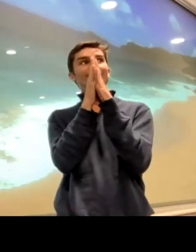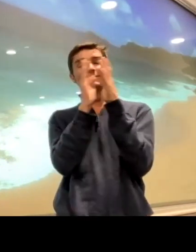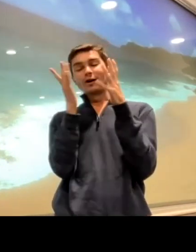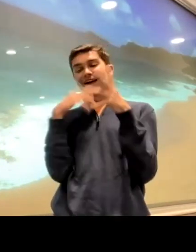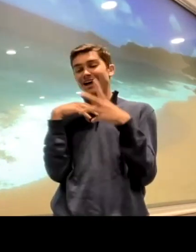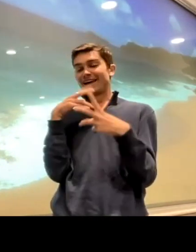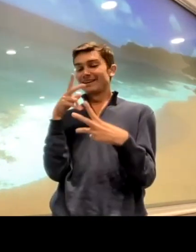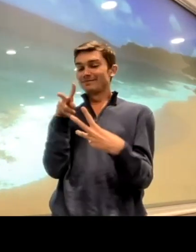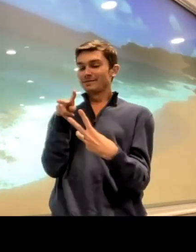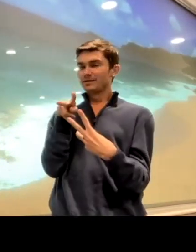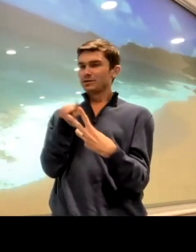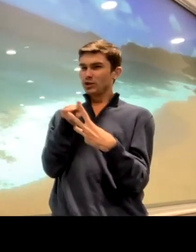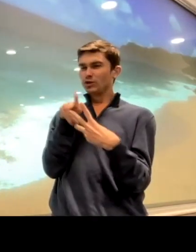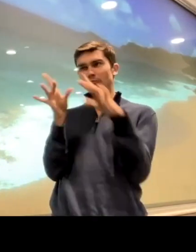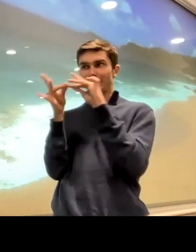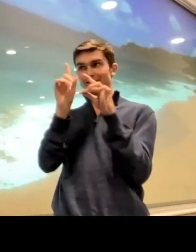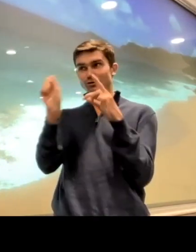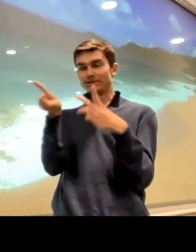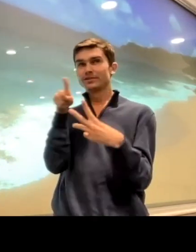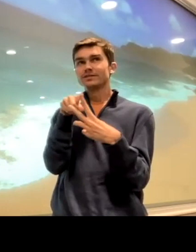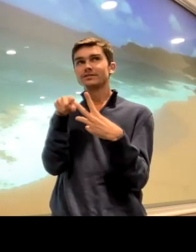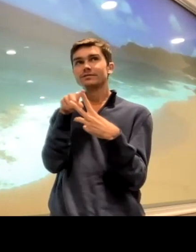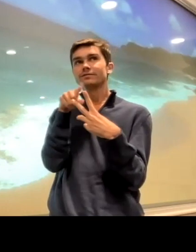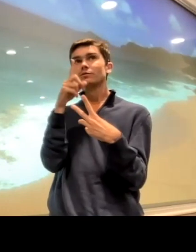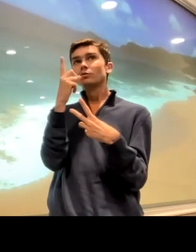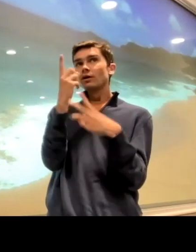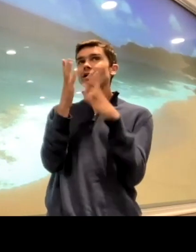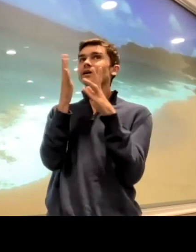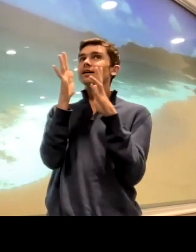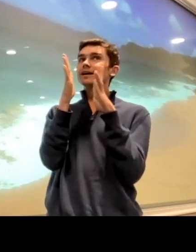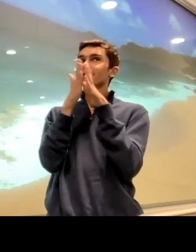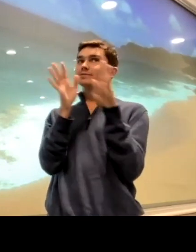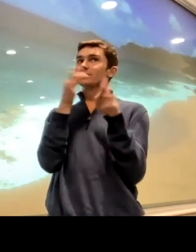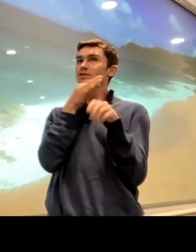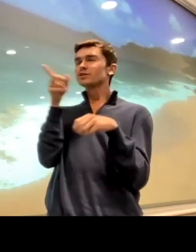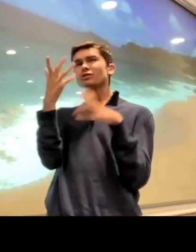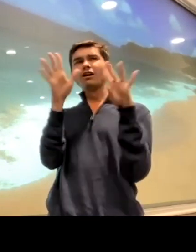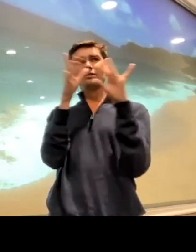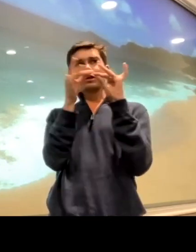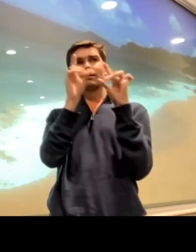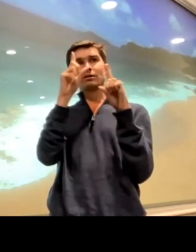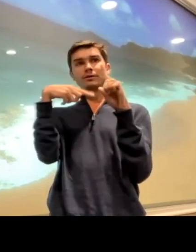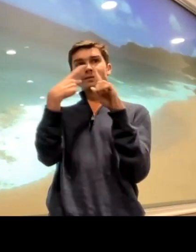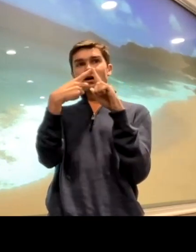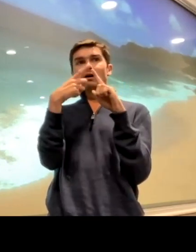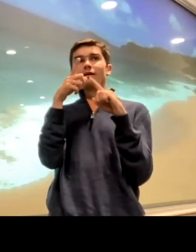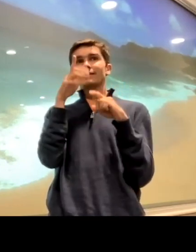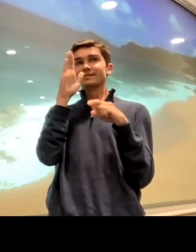So you talked about that people being more affected by handshake than other parameters, a word shape